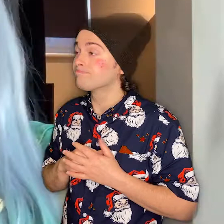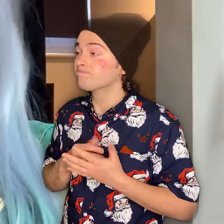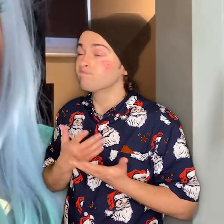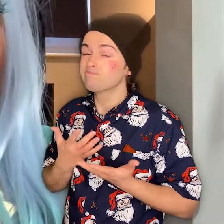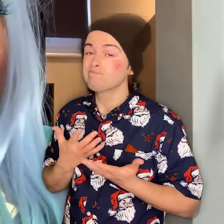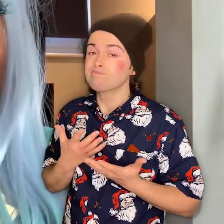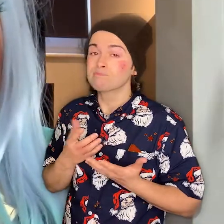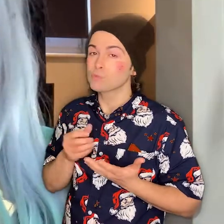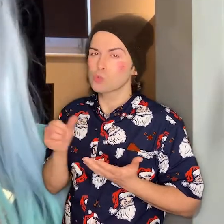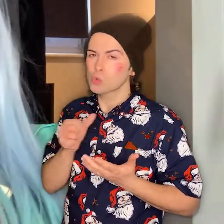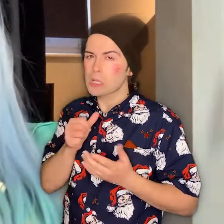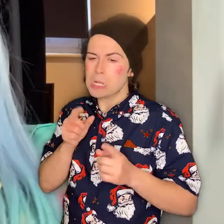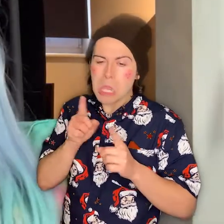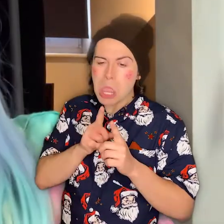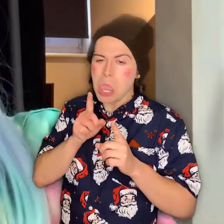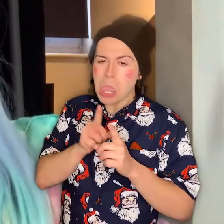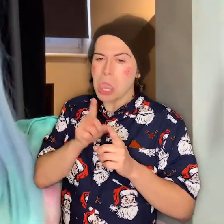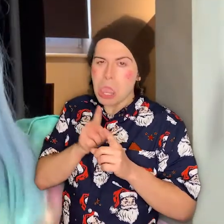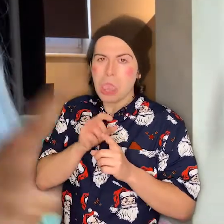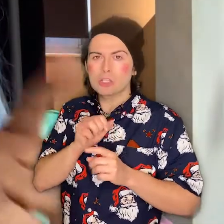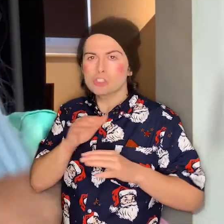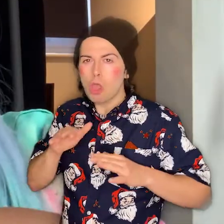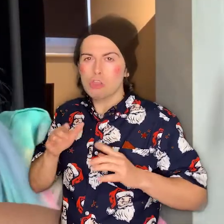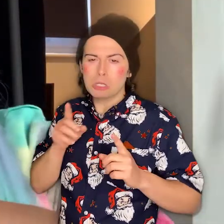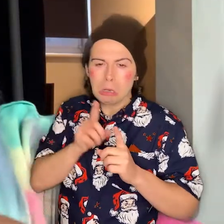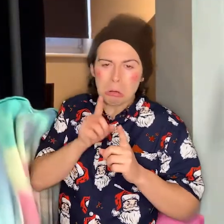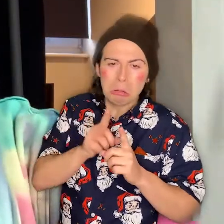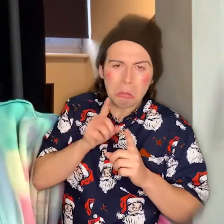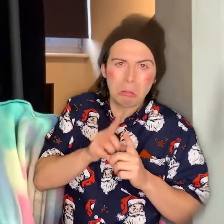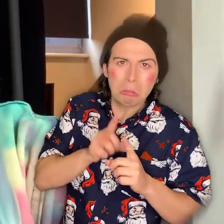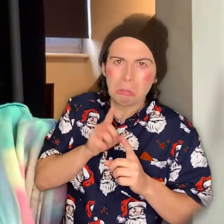you don’t want to look desperate, treat them mean and keep them keen